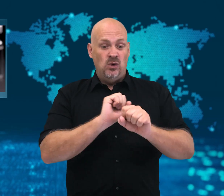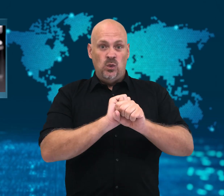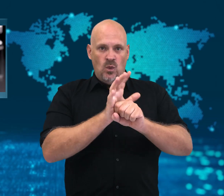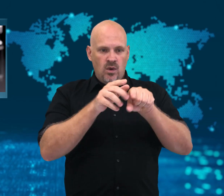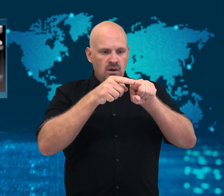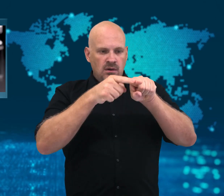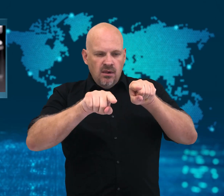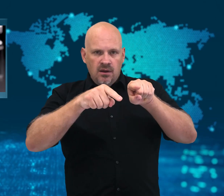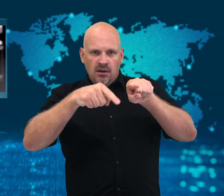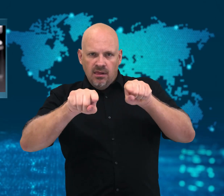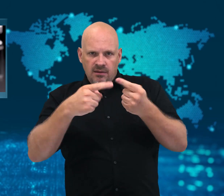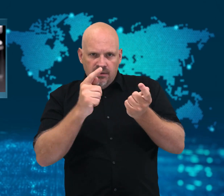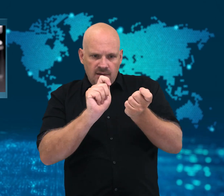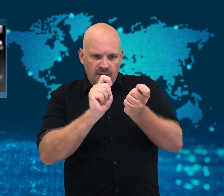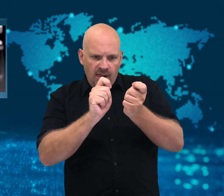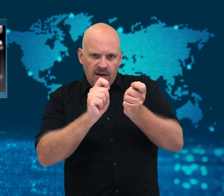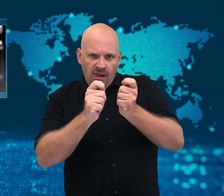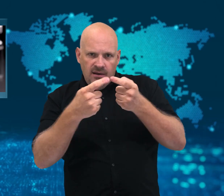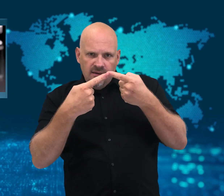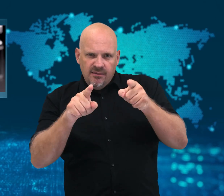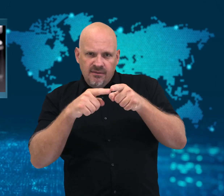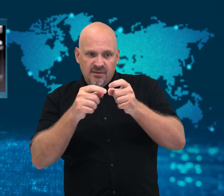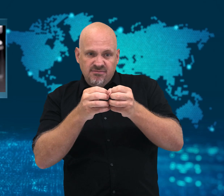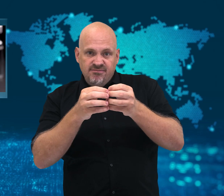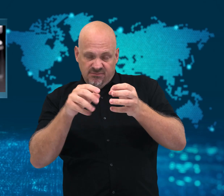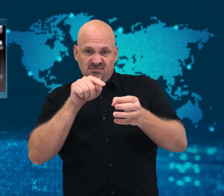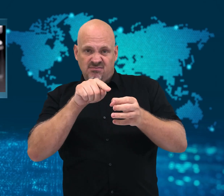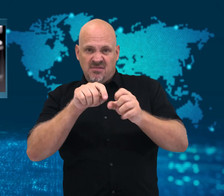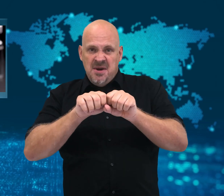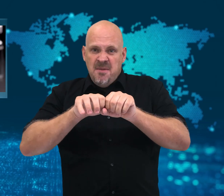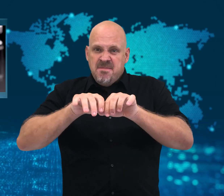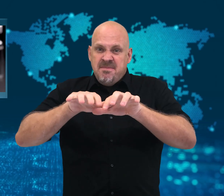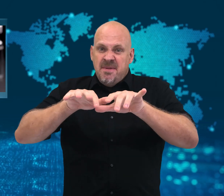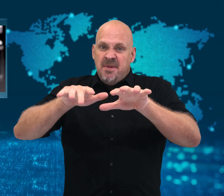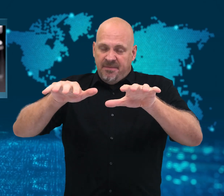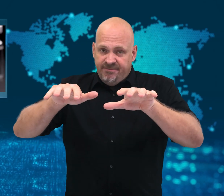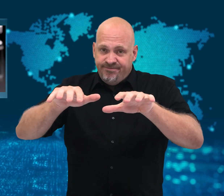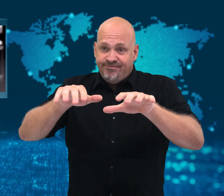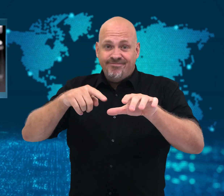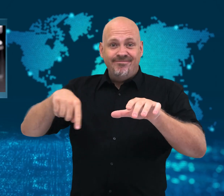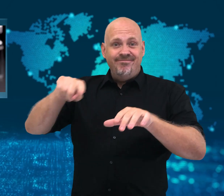around the world due to new variants,